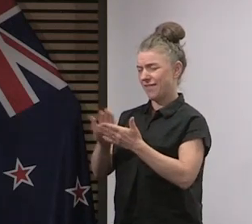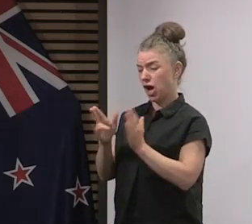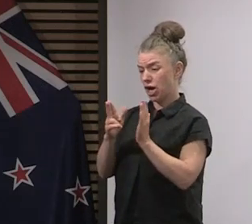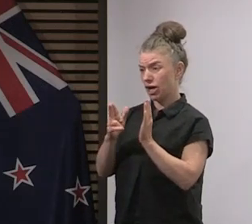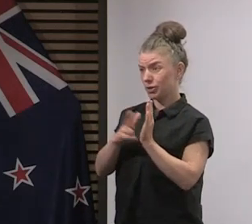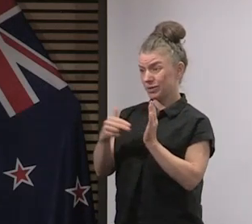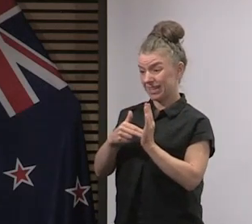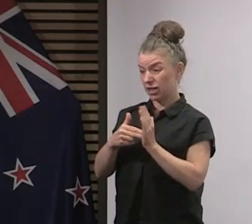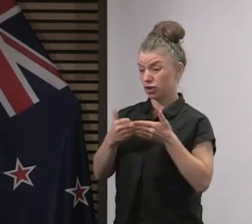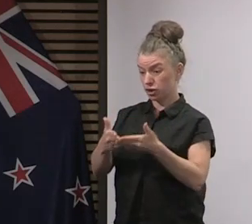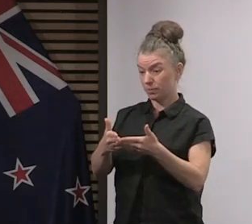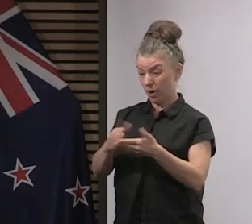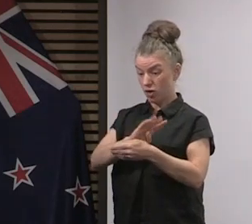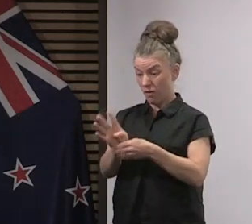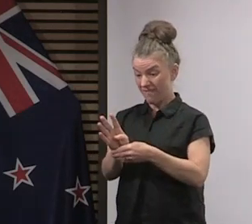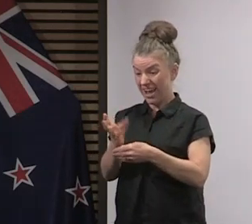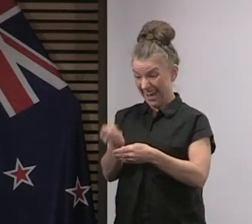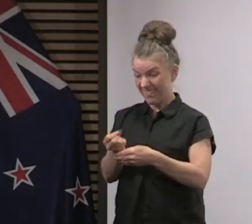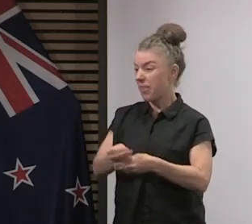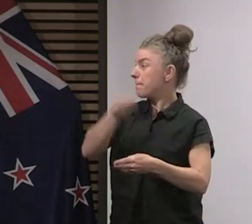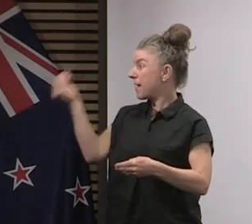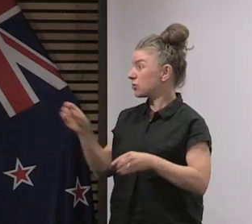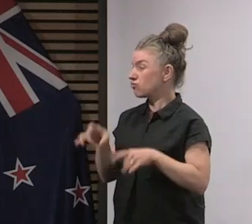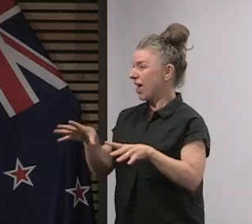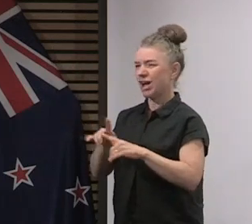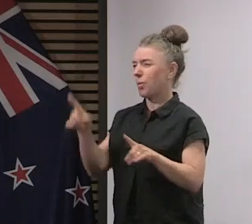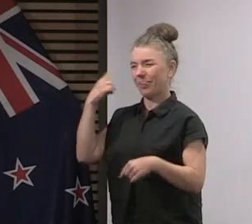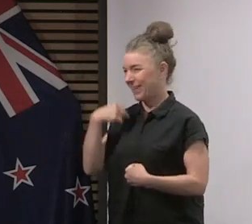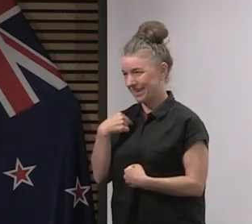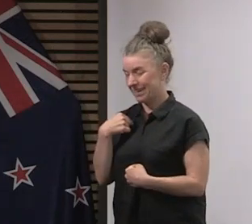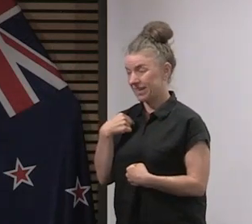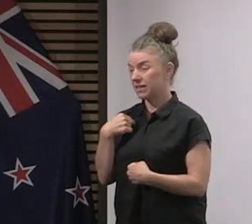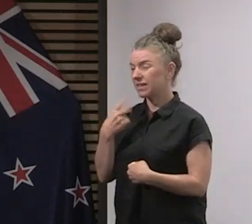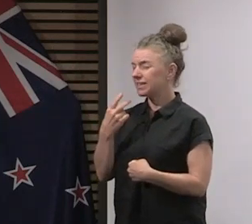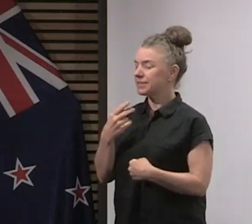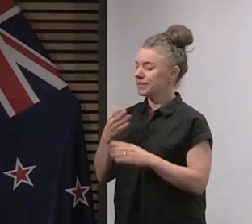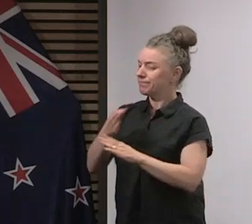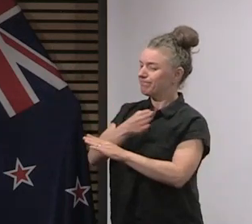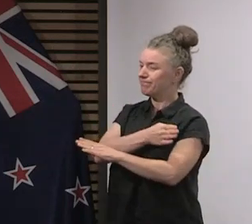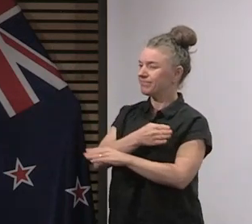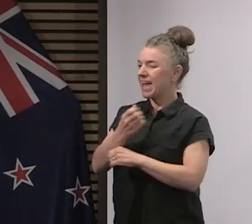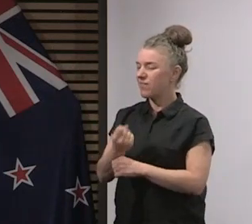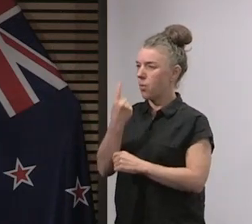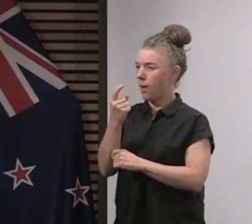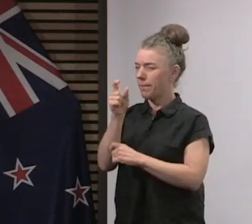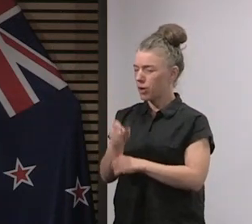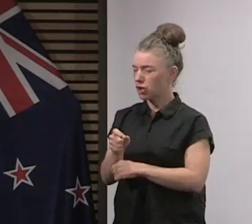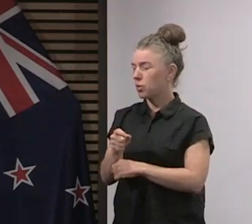correct that, I don't think it took COVID-19 from New Zealand to Australia. What seems clear if you look at the picture